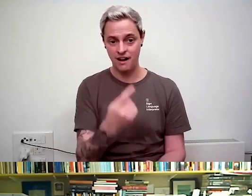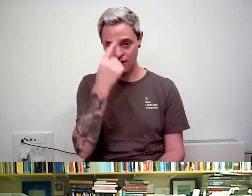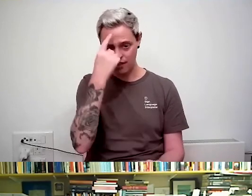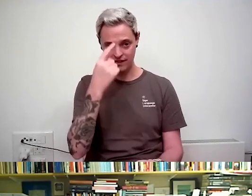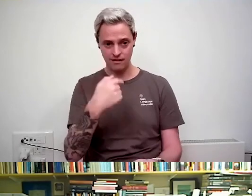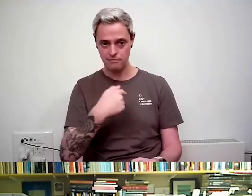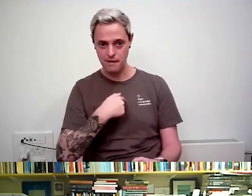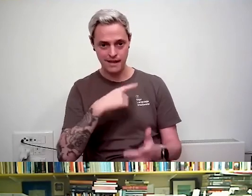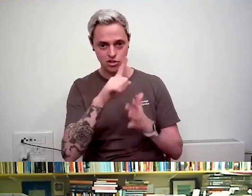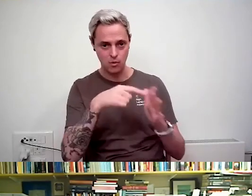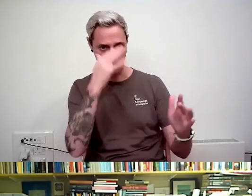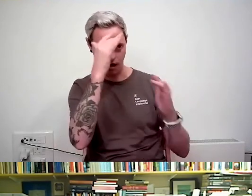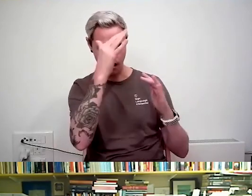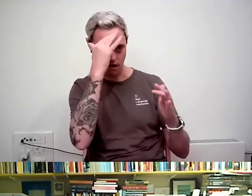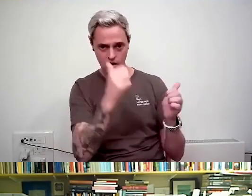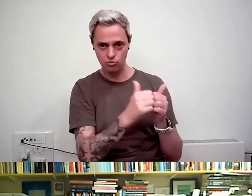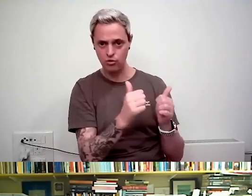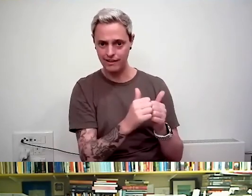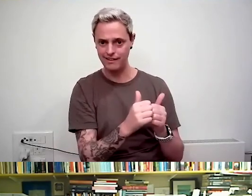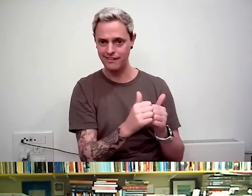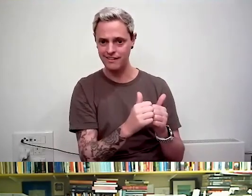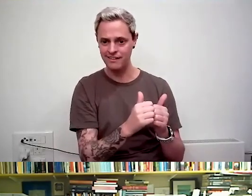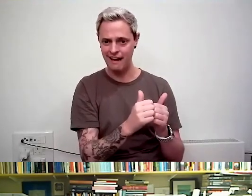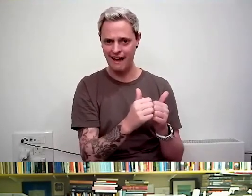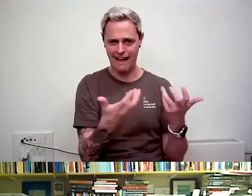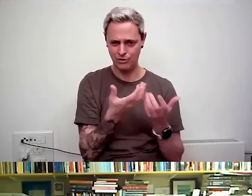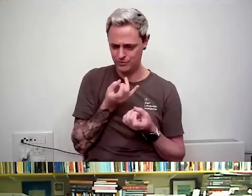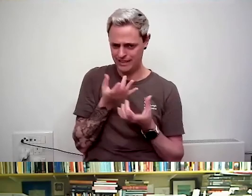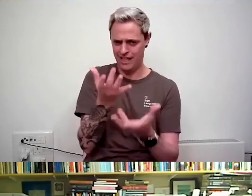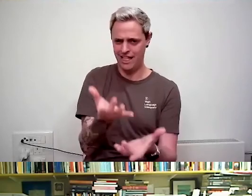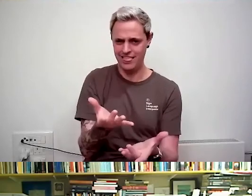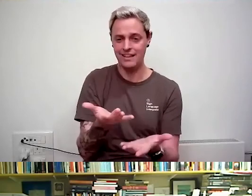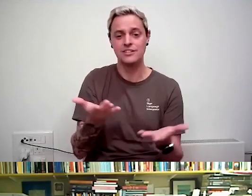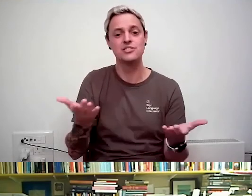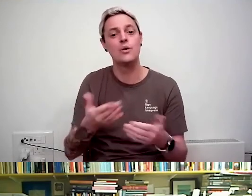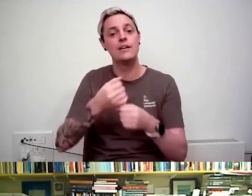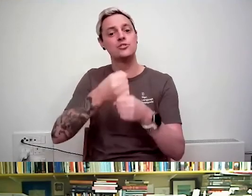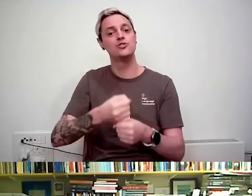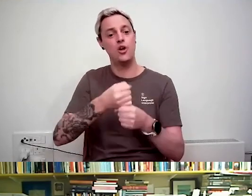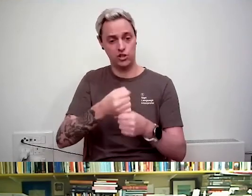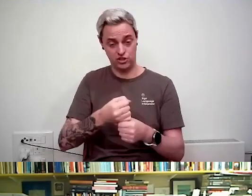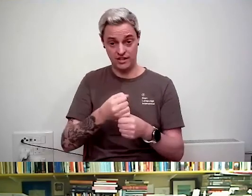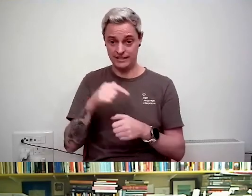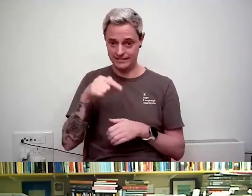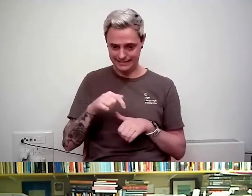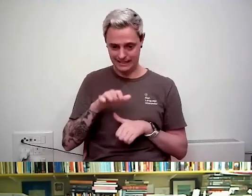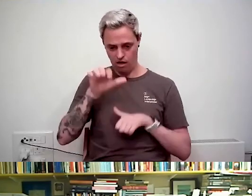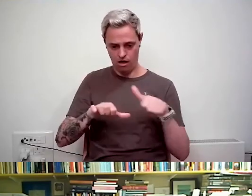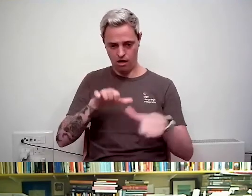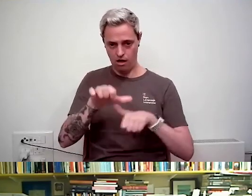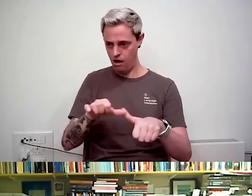and trying to find ways to articulate is if church is an order that you have to slap people into like that,